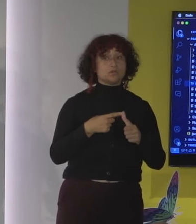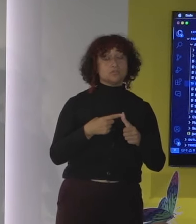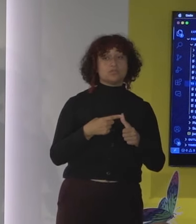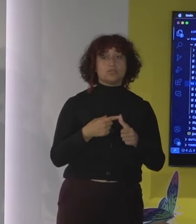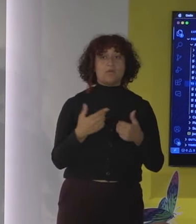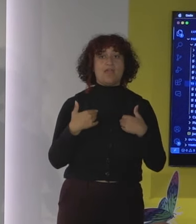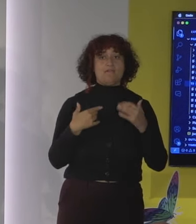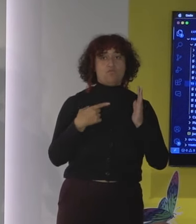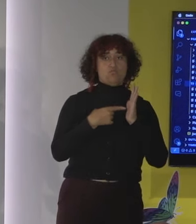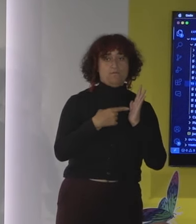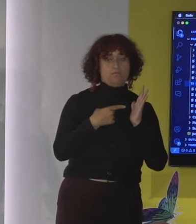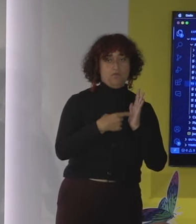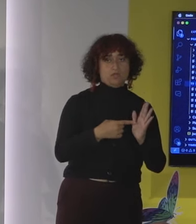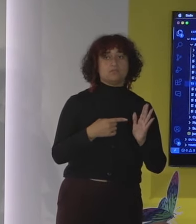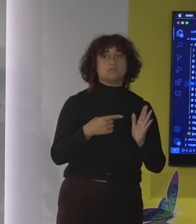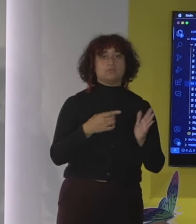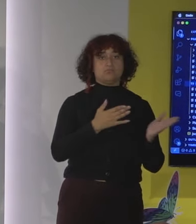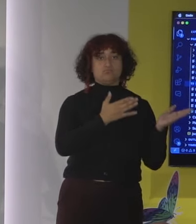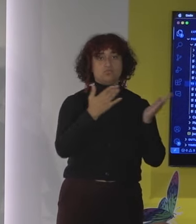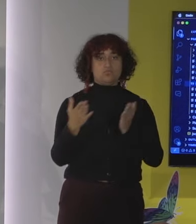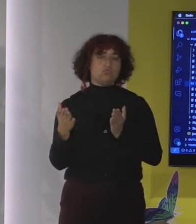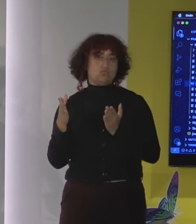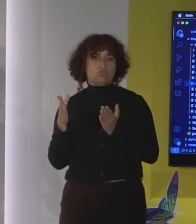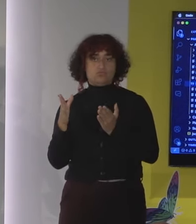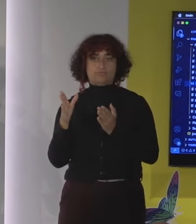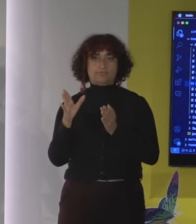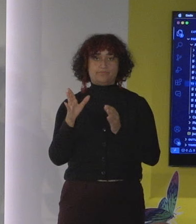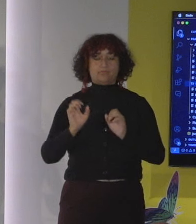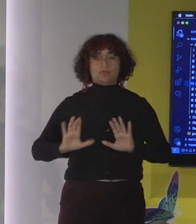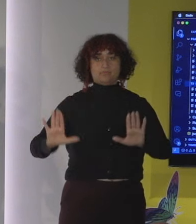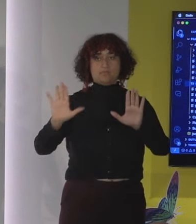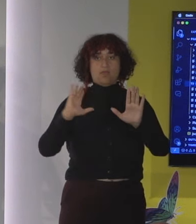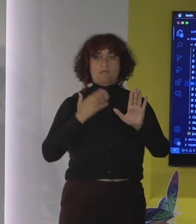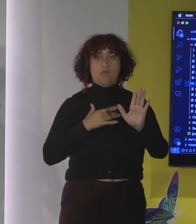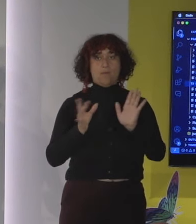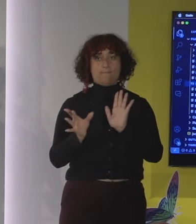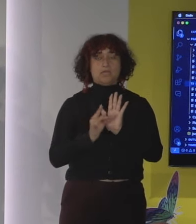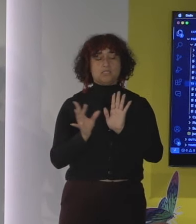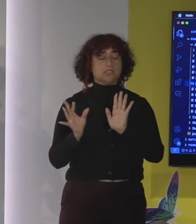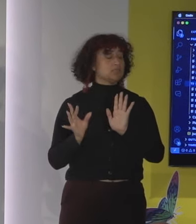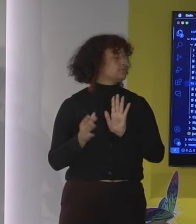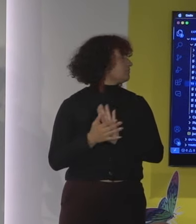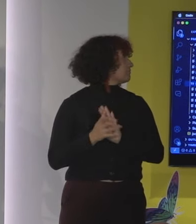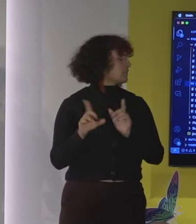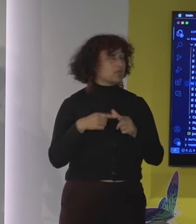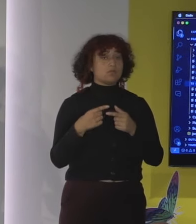to the scene object of our button. Then, we want to get a reference